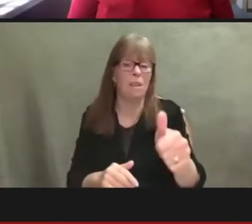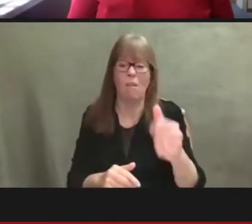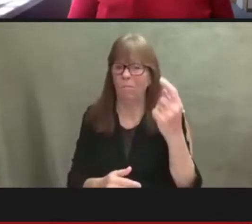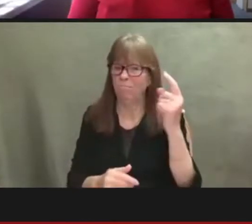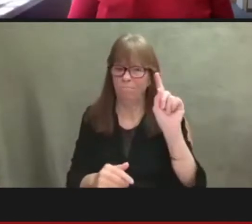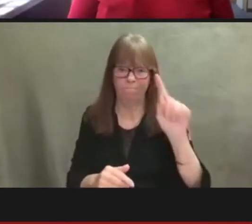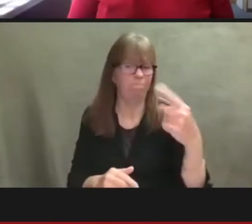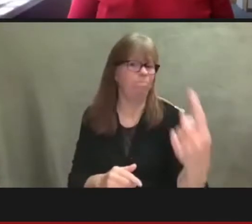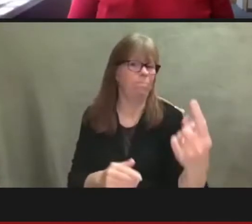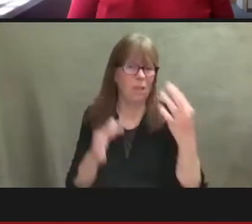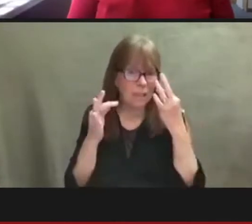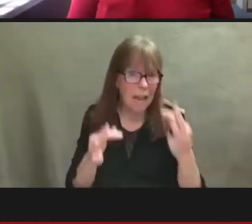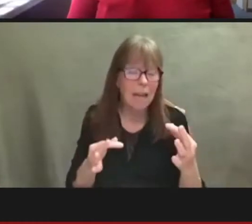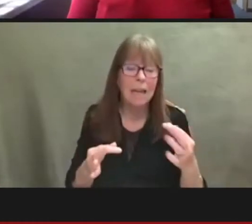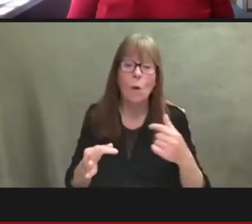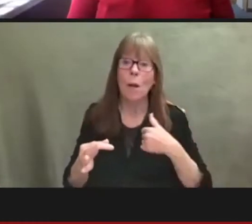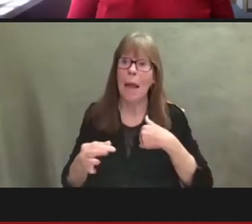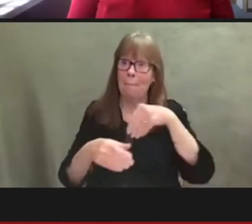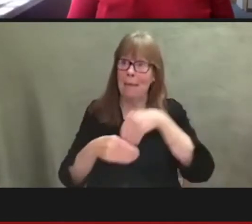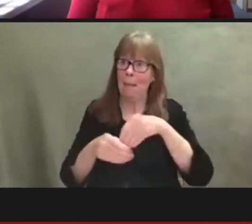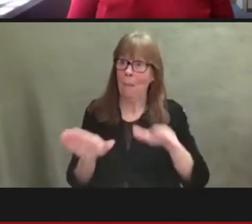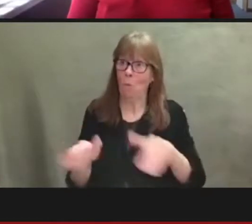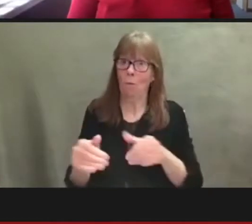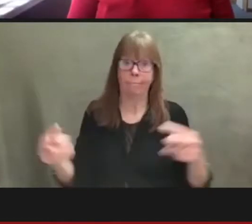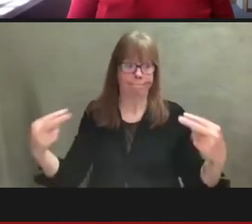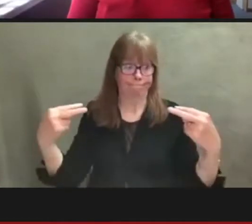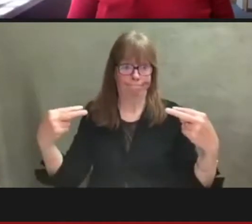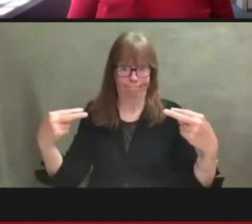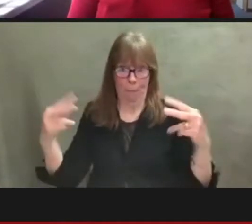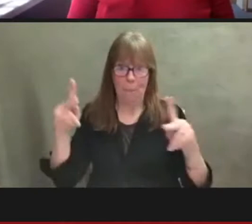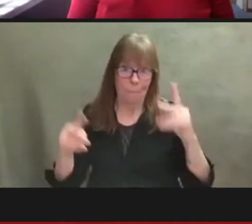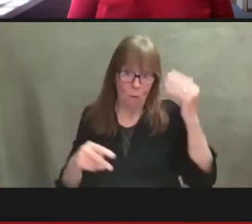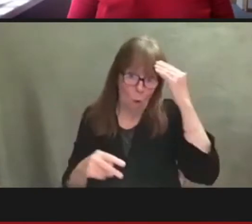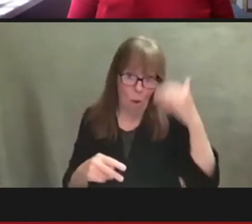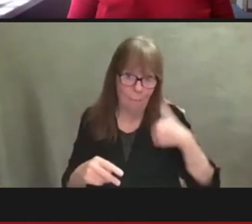When I am in a room people know that I'm disabled. That's not something I can do to hide that.